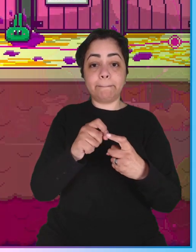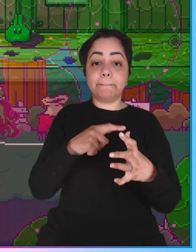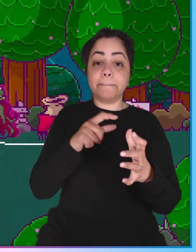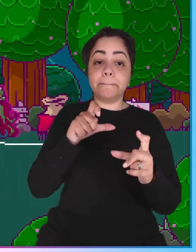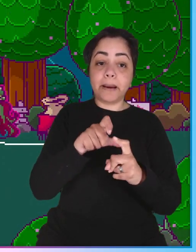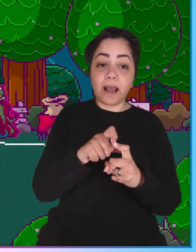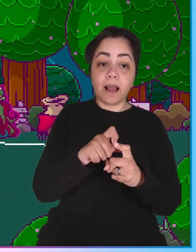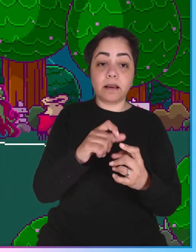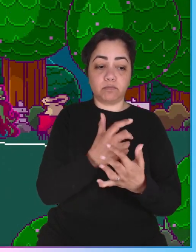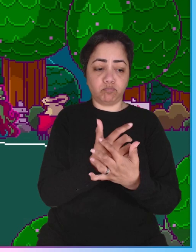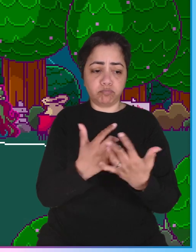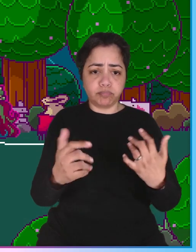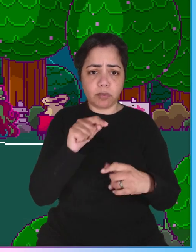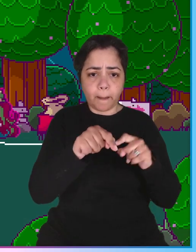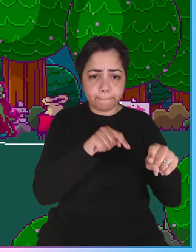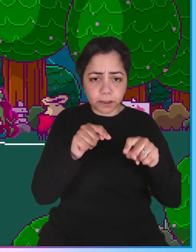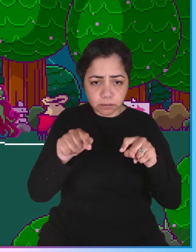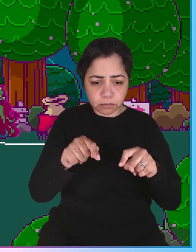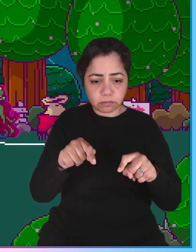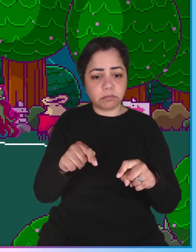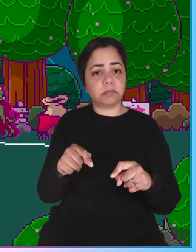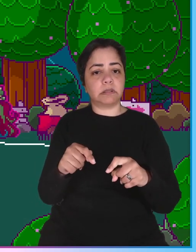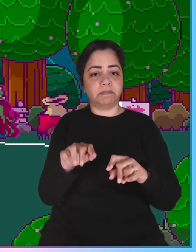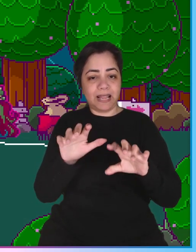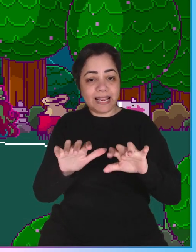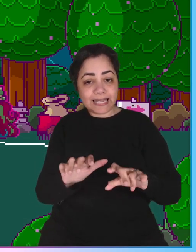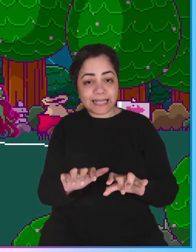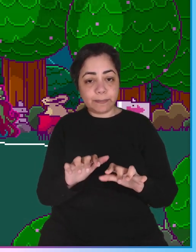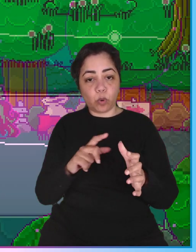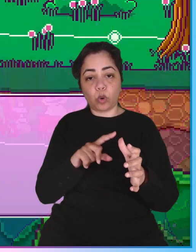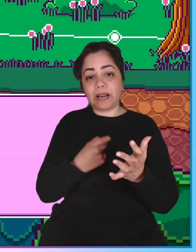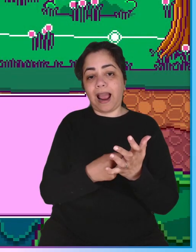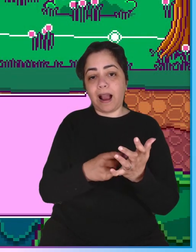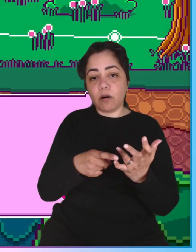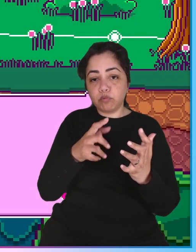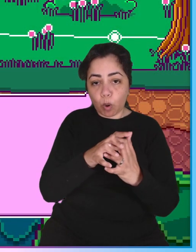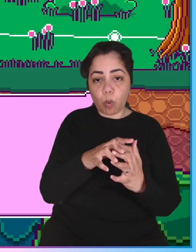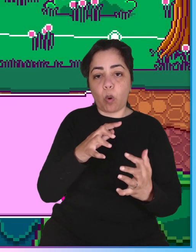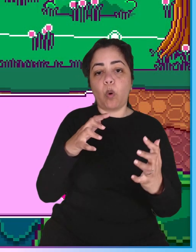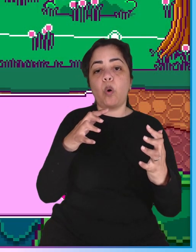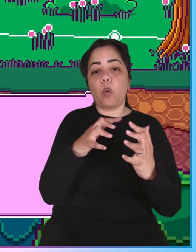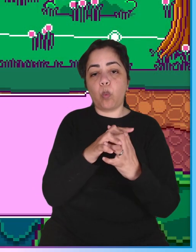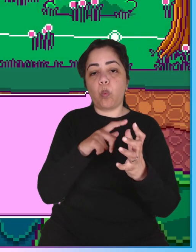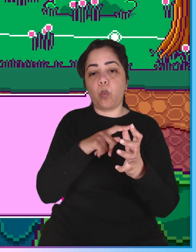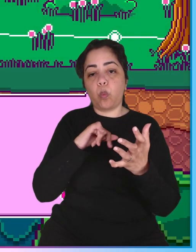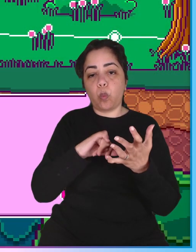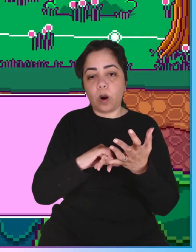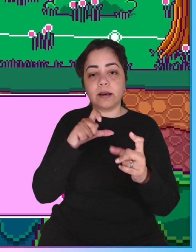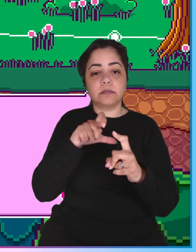The story is light hearted, and filled with mystery, cheeky flirting, and supportive friends who know you’re doing your best.